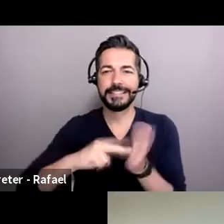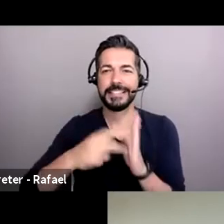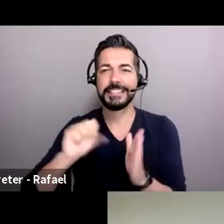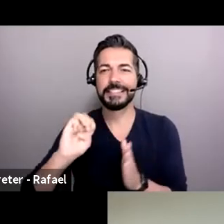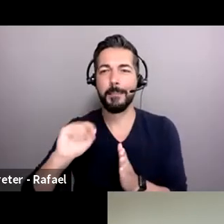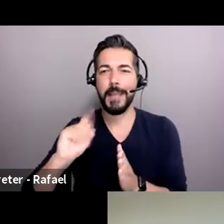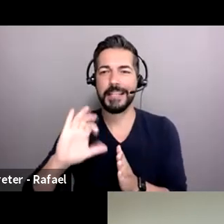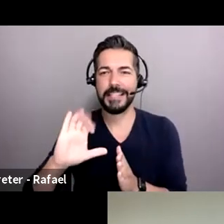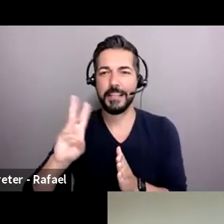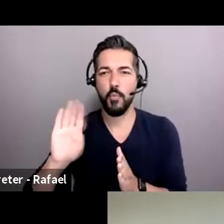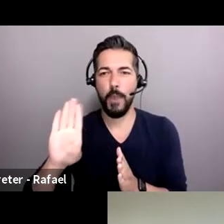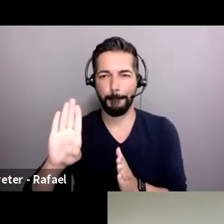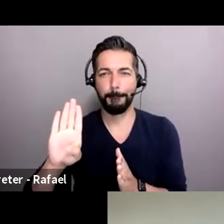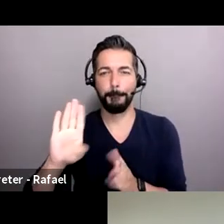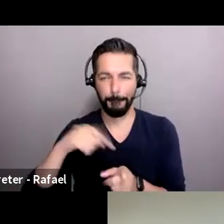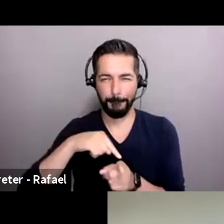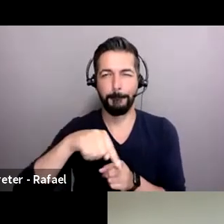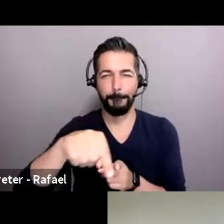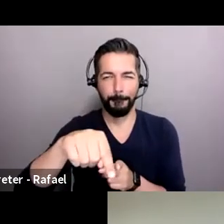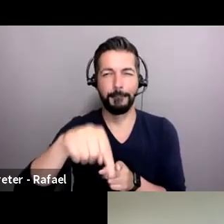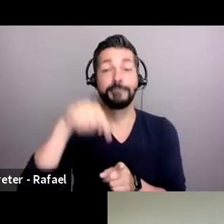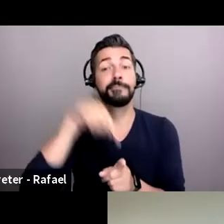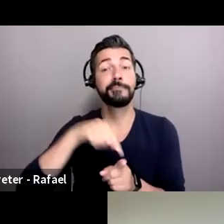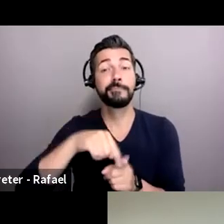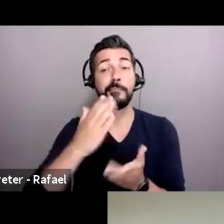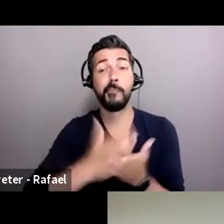The part of that that's most relevant to SEO is structured data.